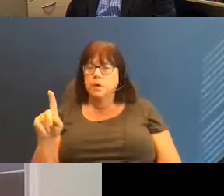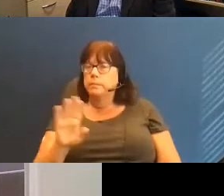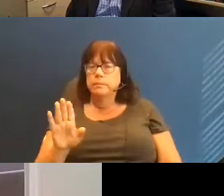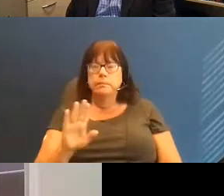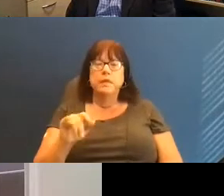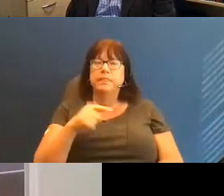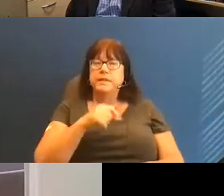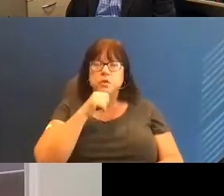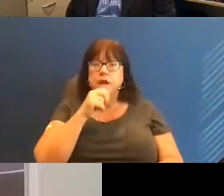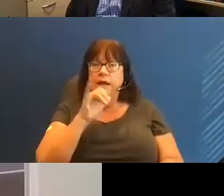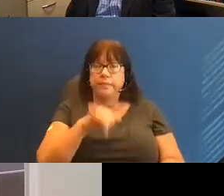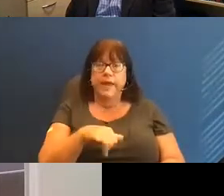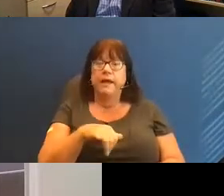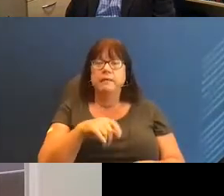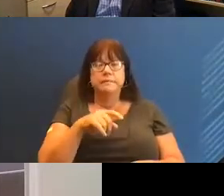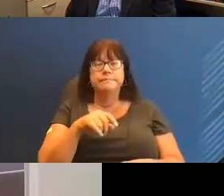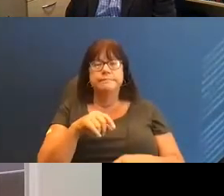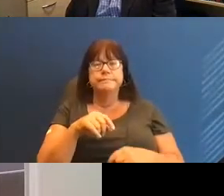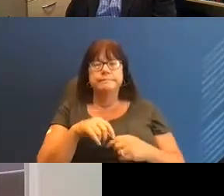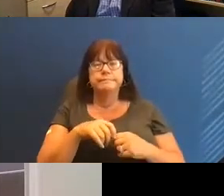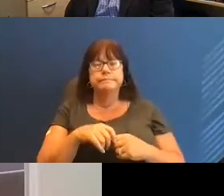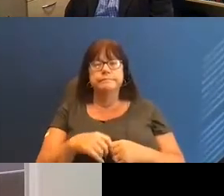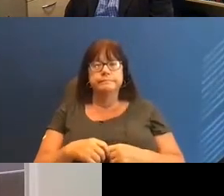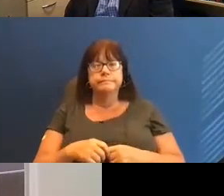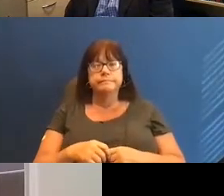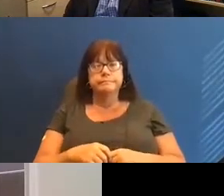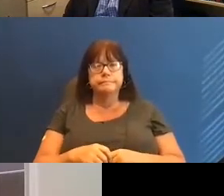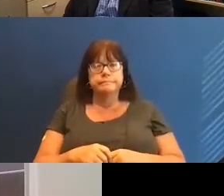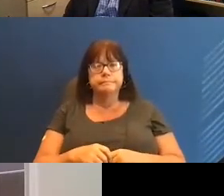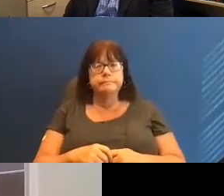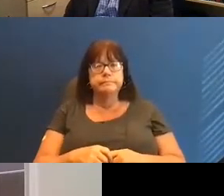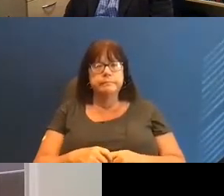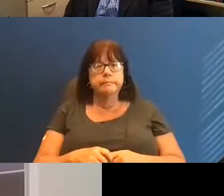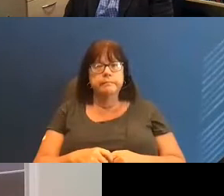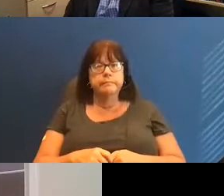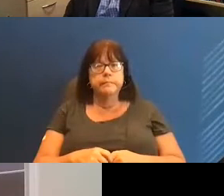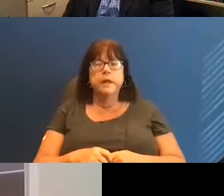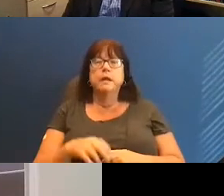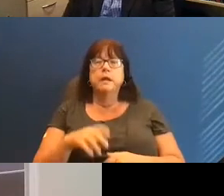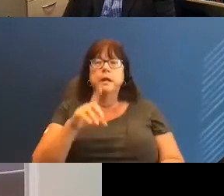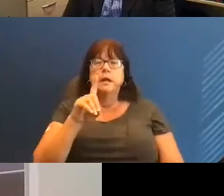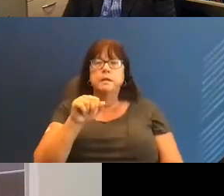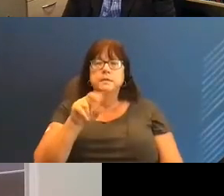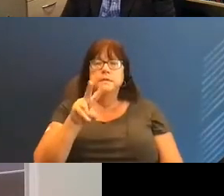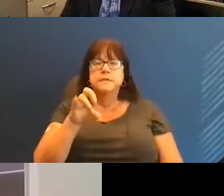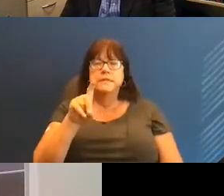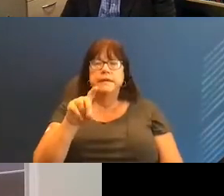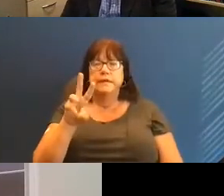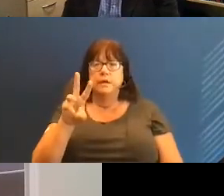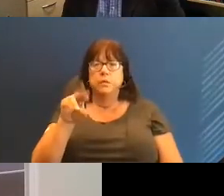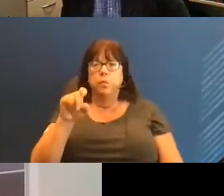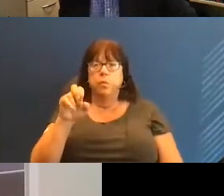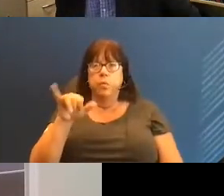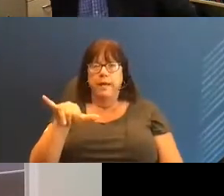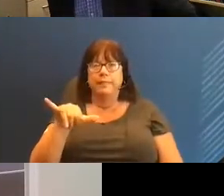and lab demos. It just goes on and on David Wiley is an early OER advocate and he's defined what he